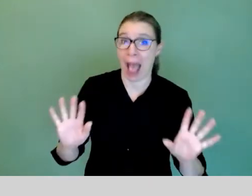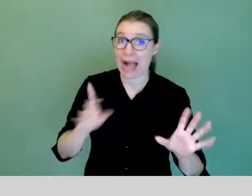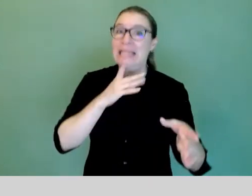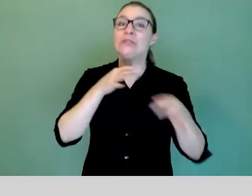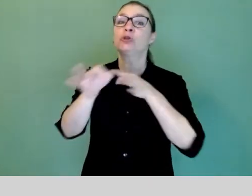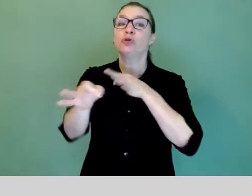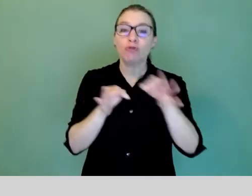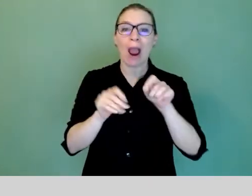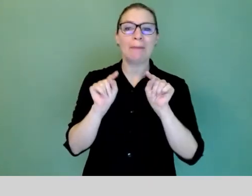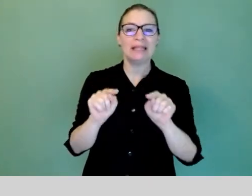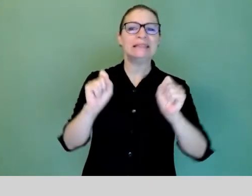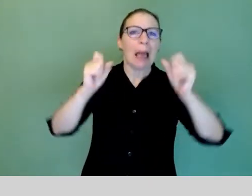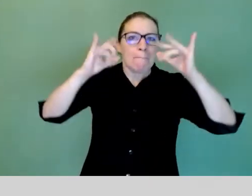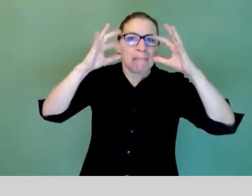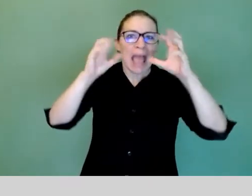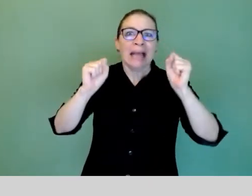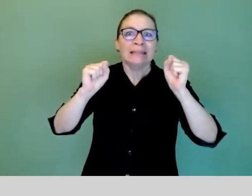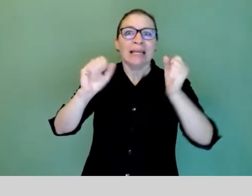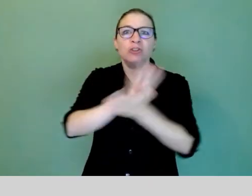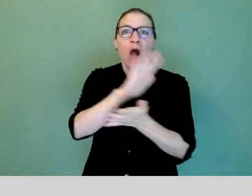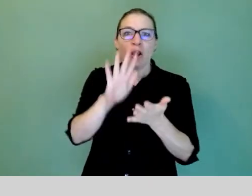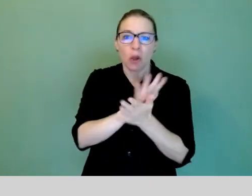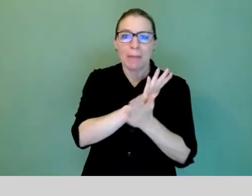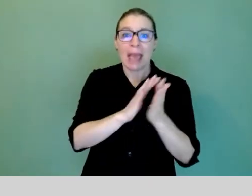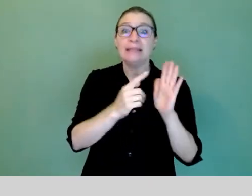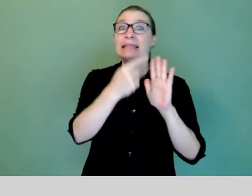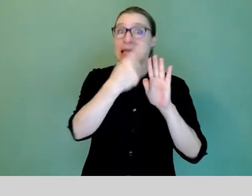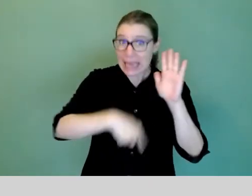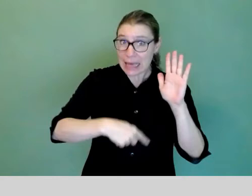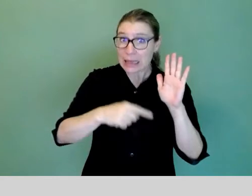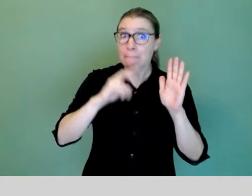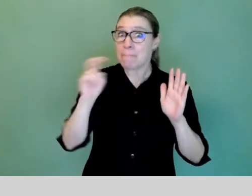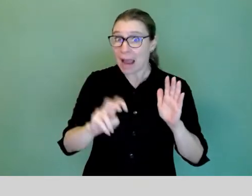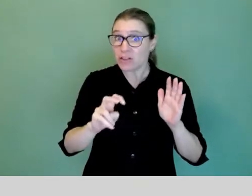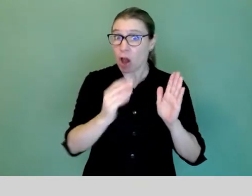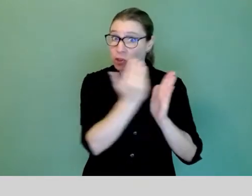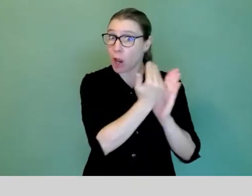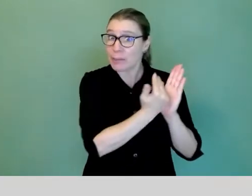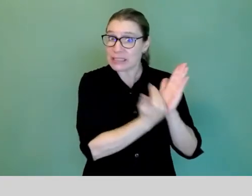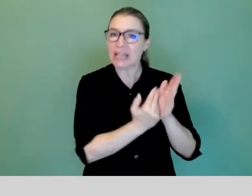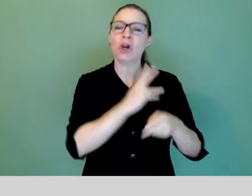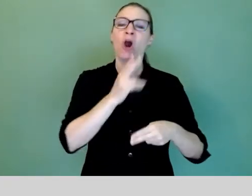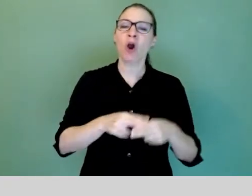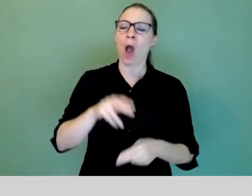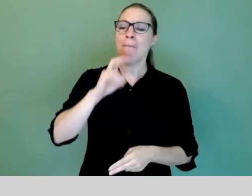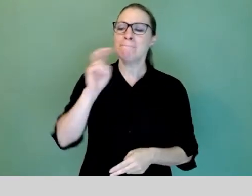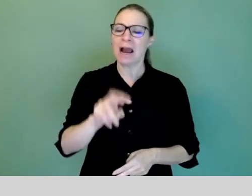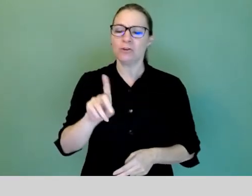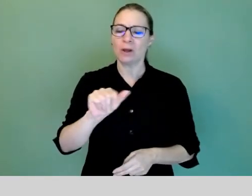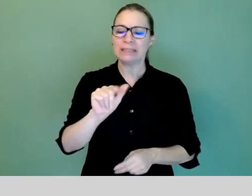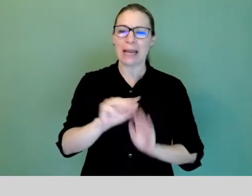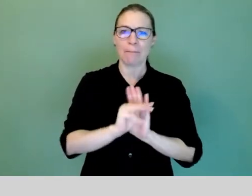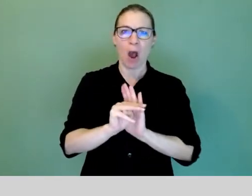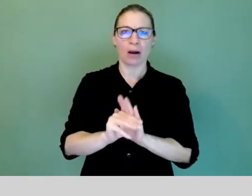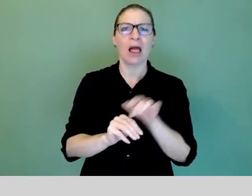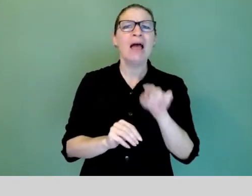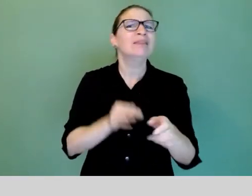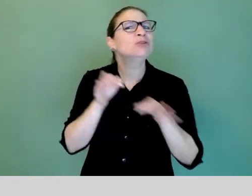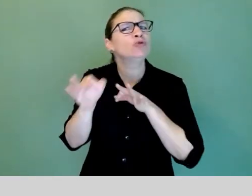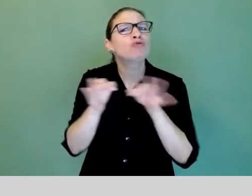in the Python documentation called the Python Data Model. This document describes so much cool stuff that you can do with classes